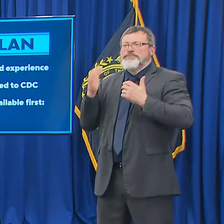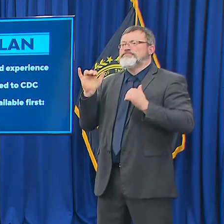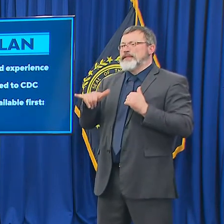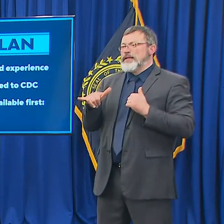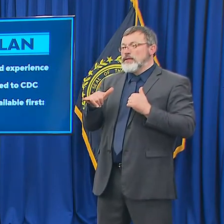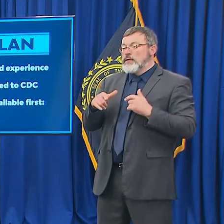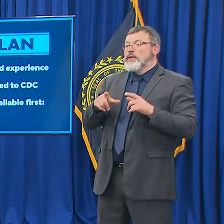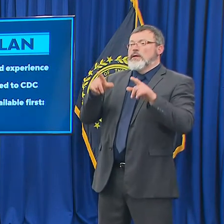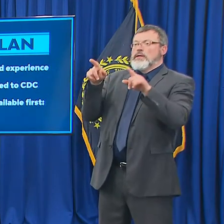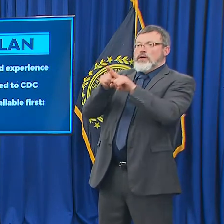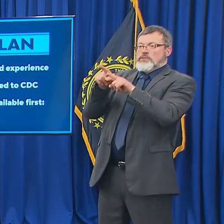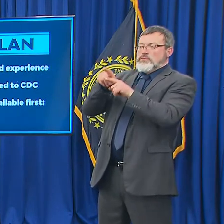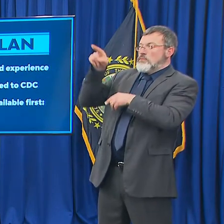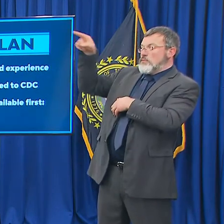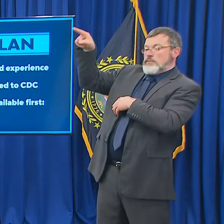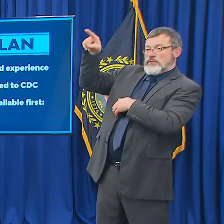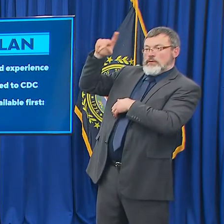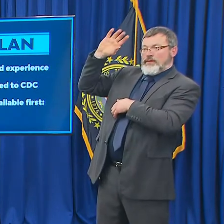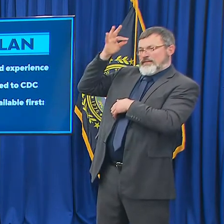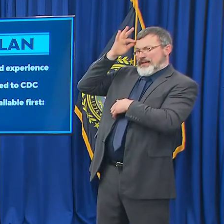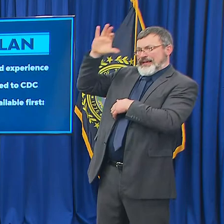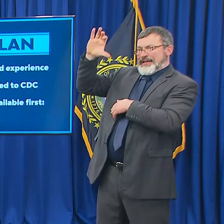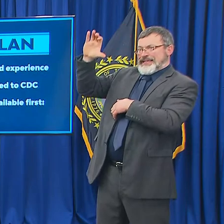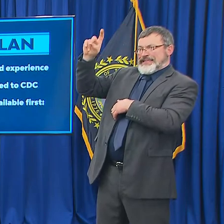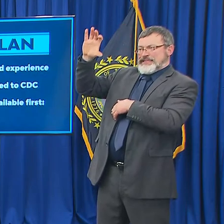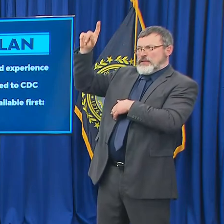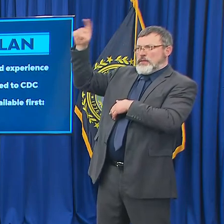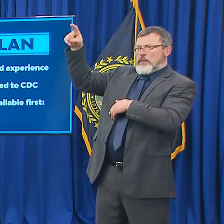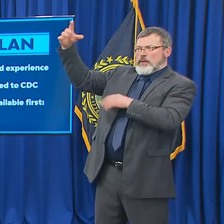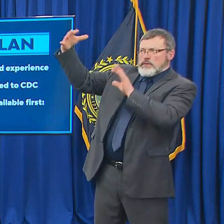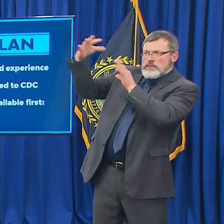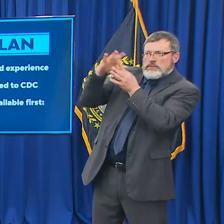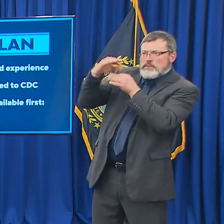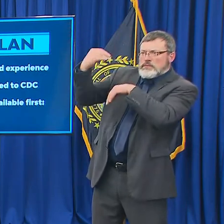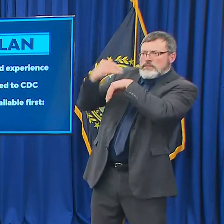There is one vaccine that's currently in development that does not require a Second dose.